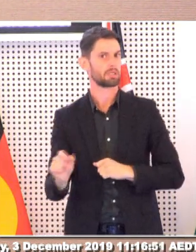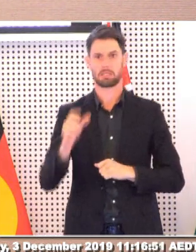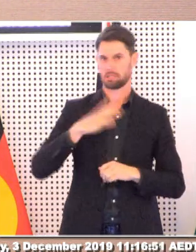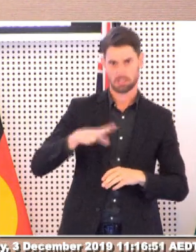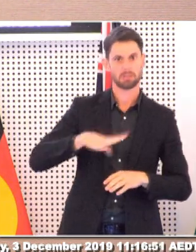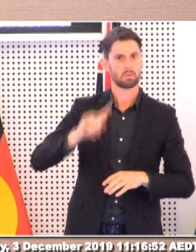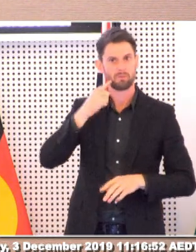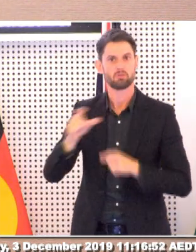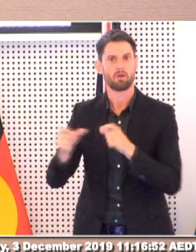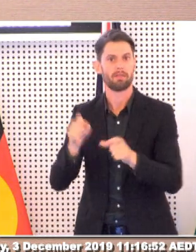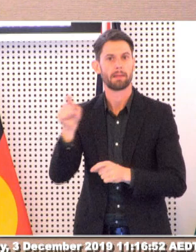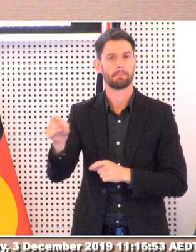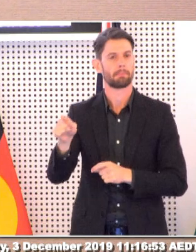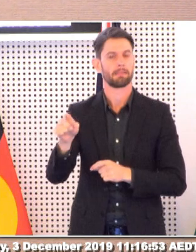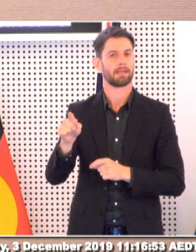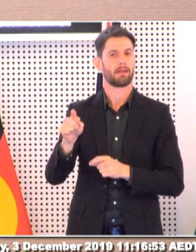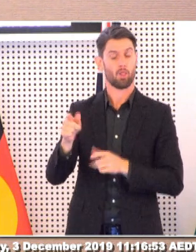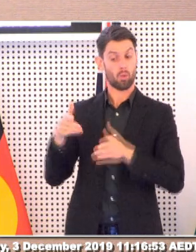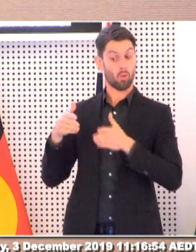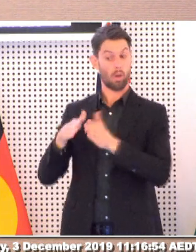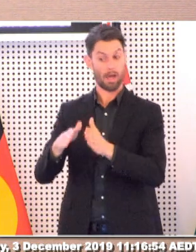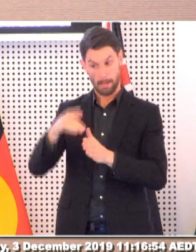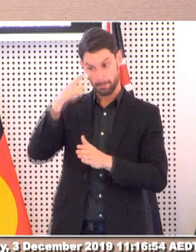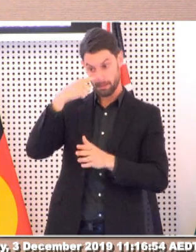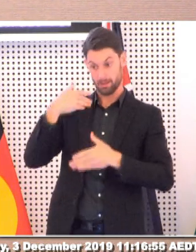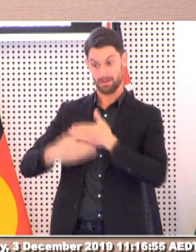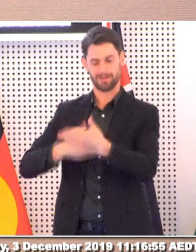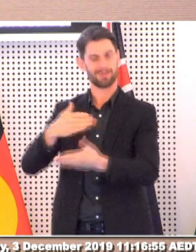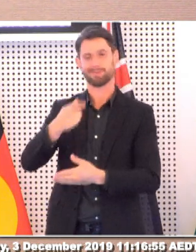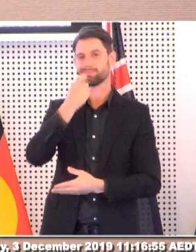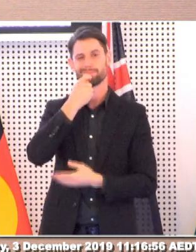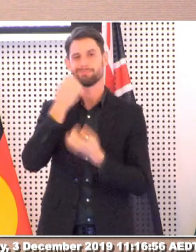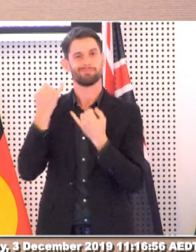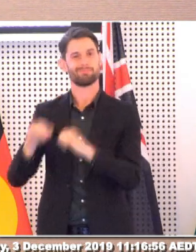I take it that you would accept that you cannot get rid of group homes overnight.